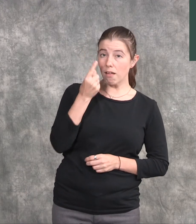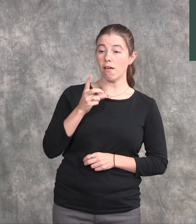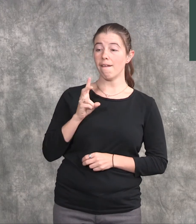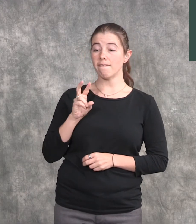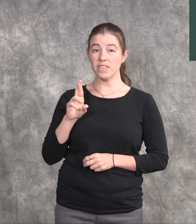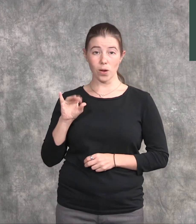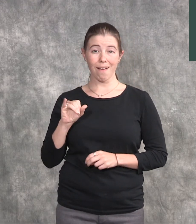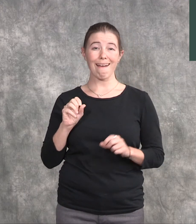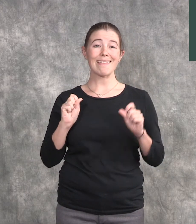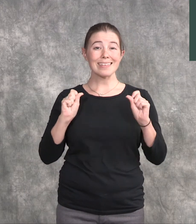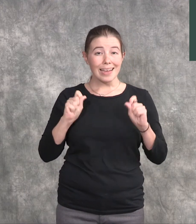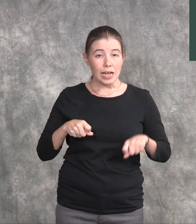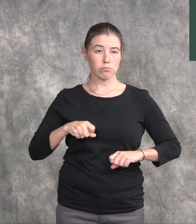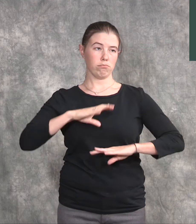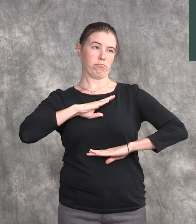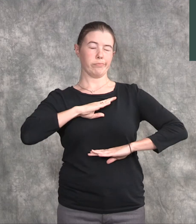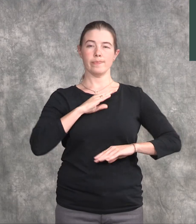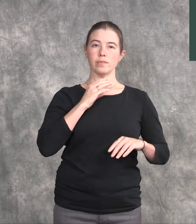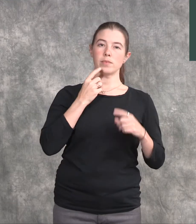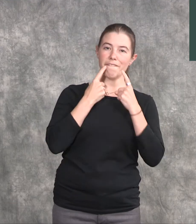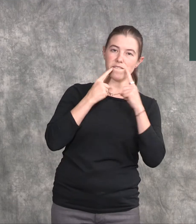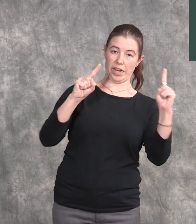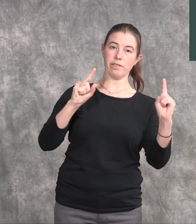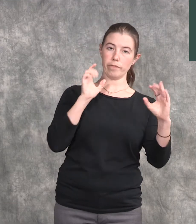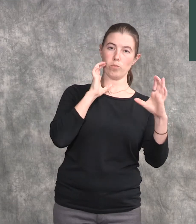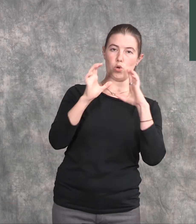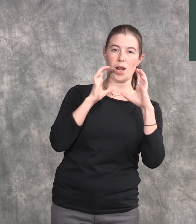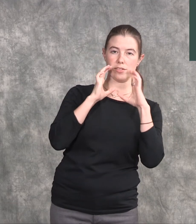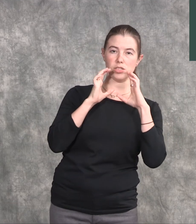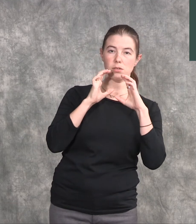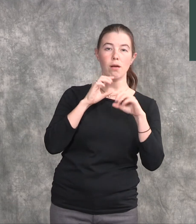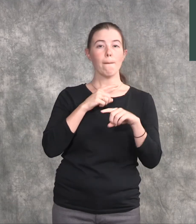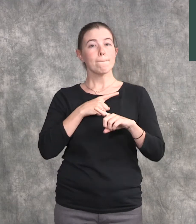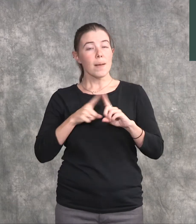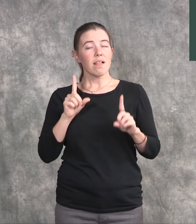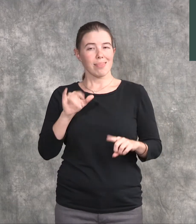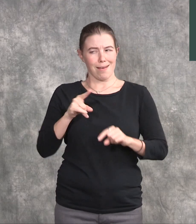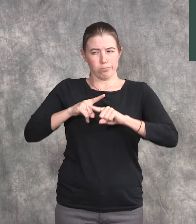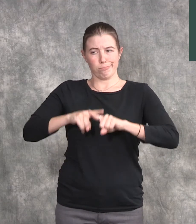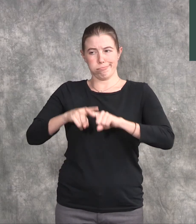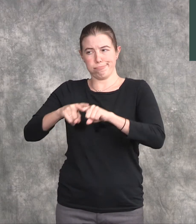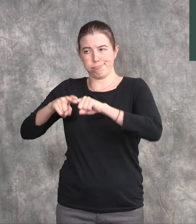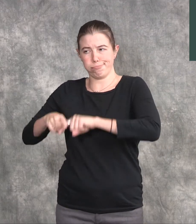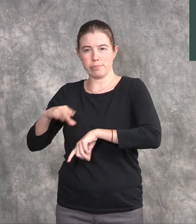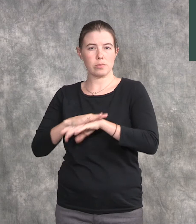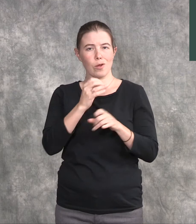Keep in mind, VRI can be considered effective communication, but that depends